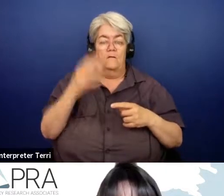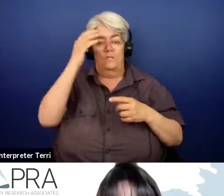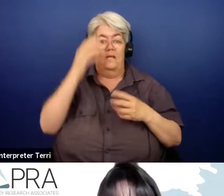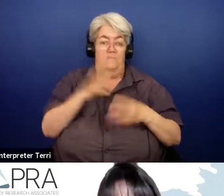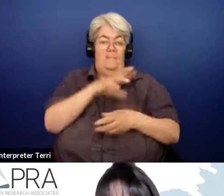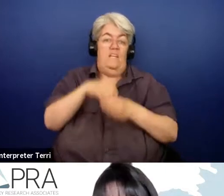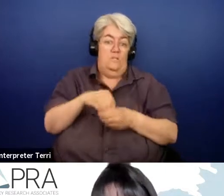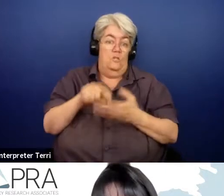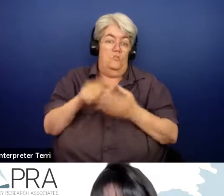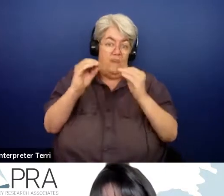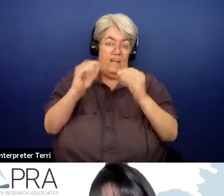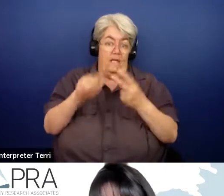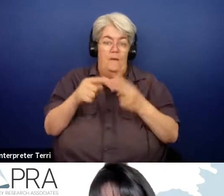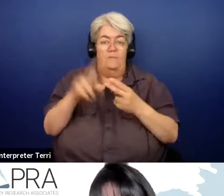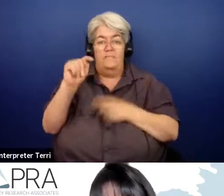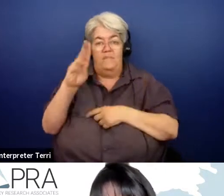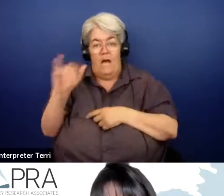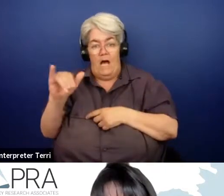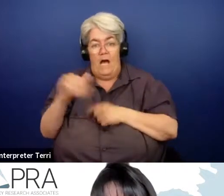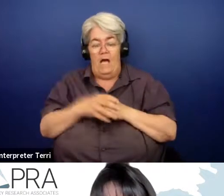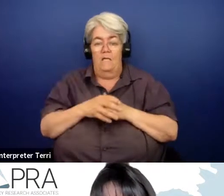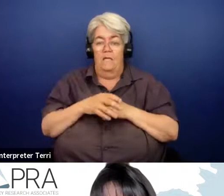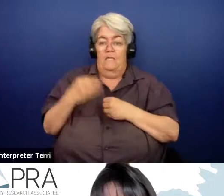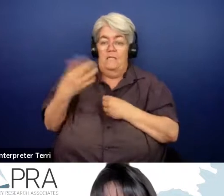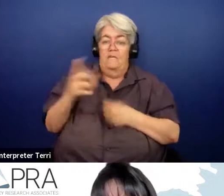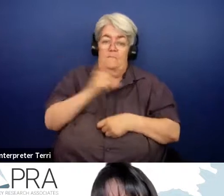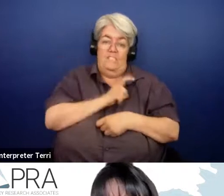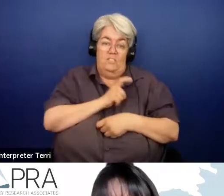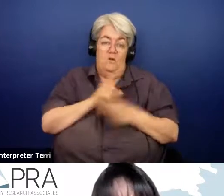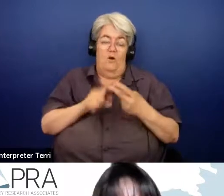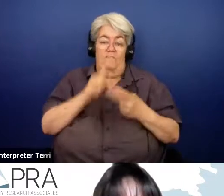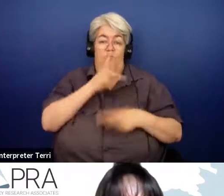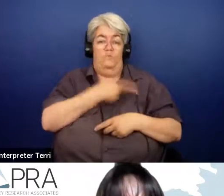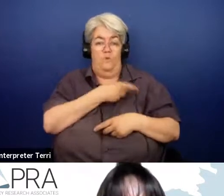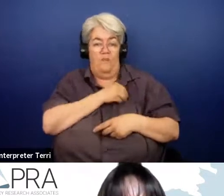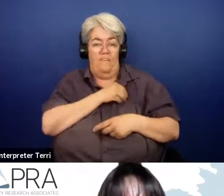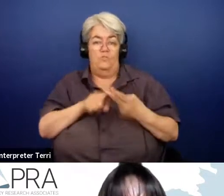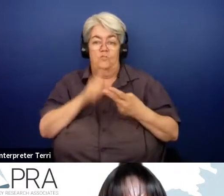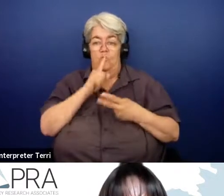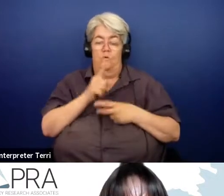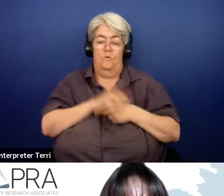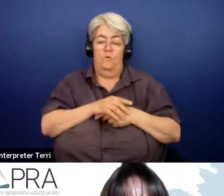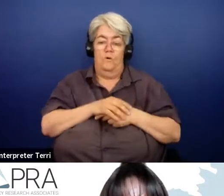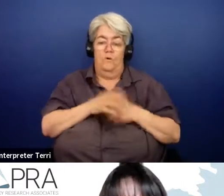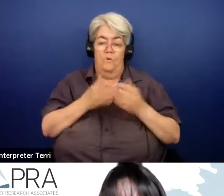TBI and giving officers or corrections officers or police officers examples of how to recognize